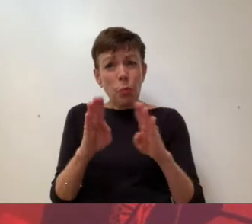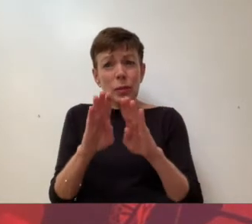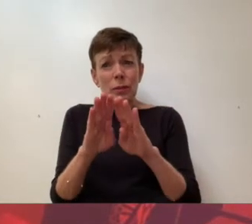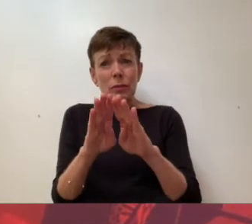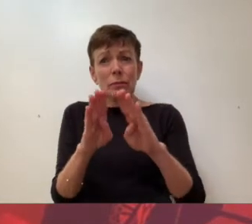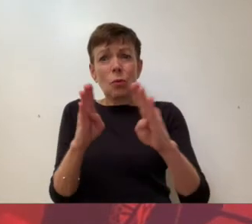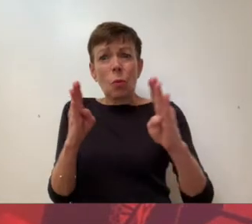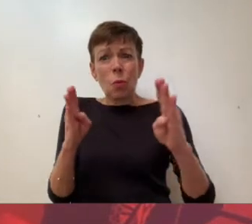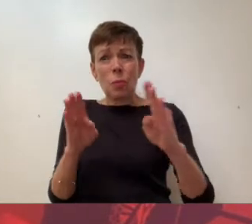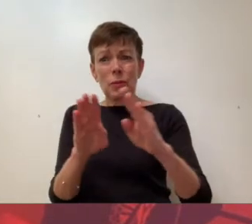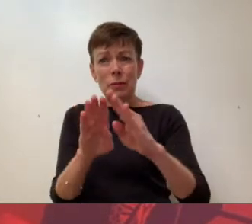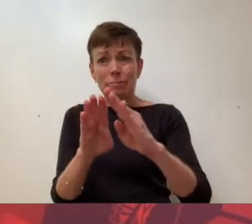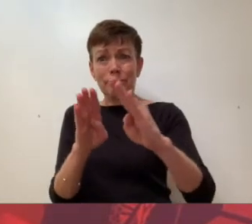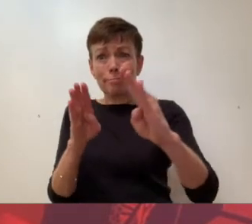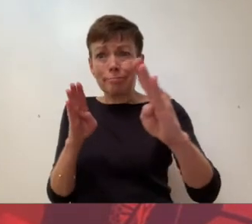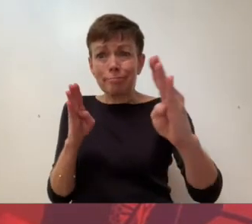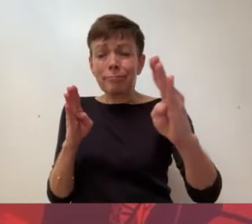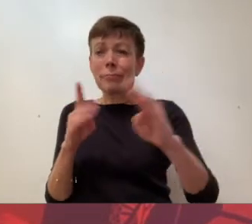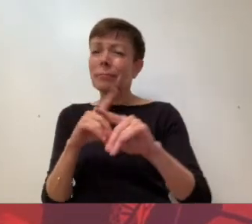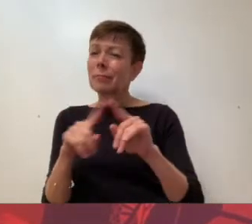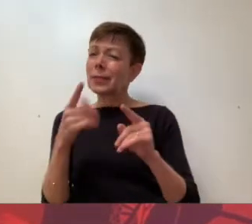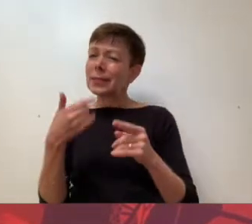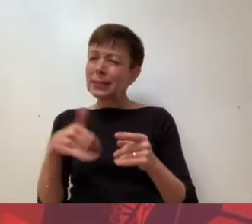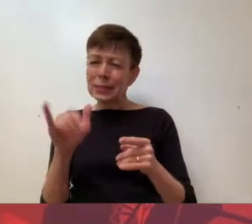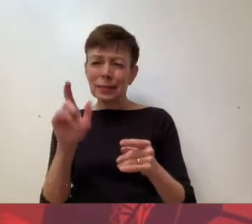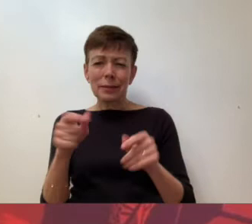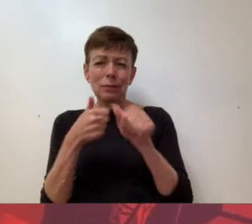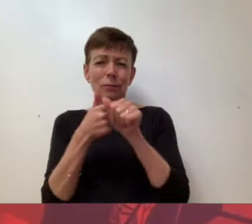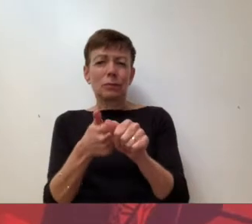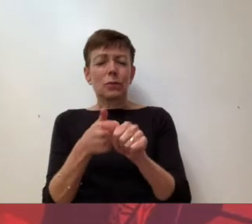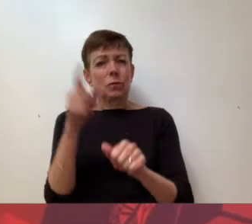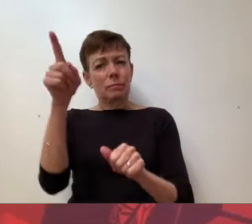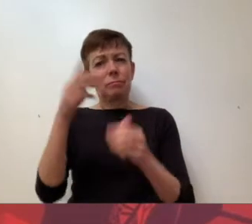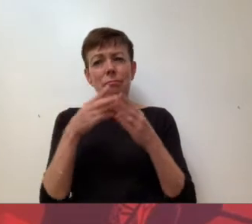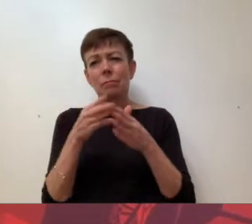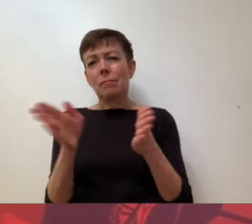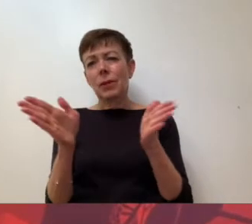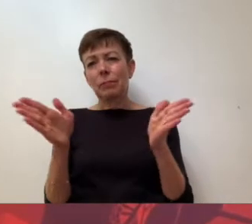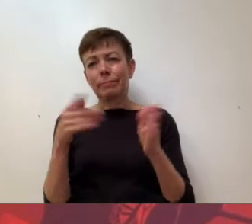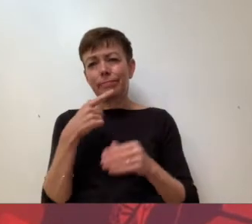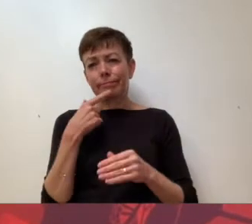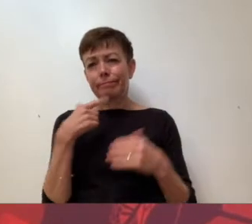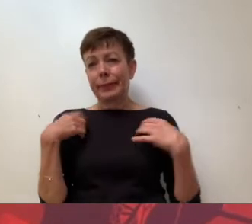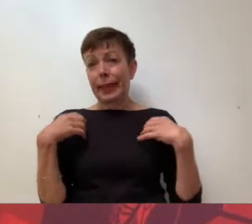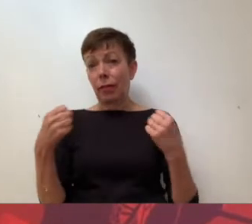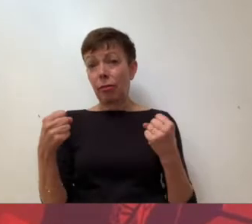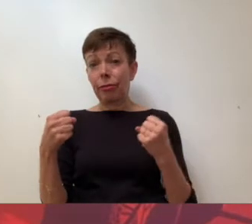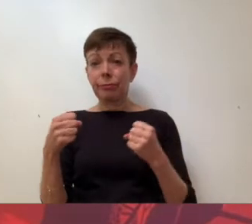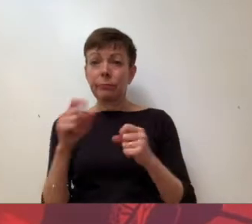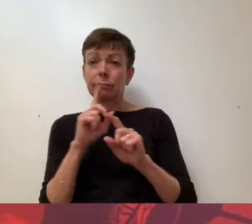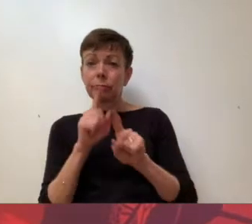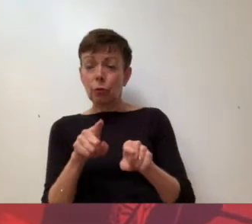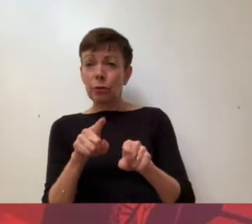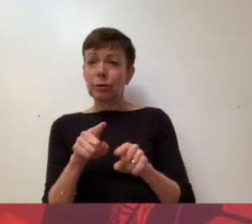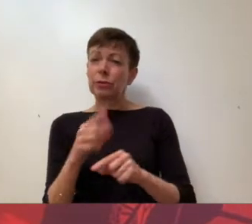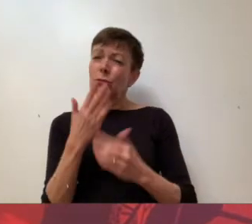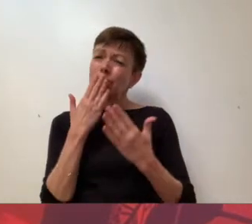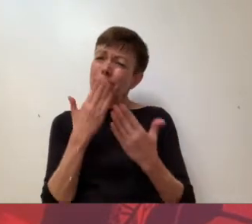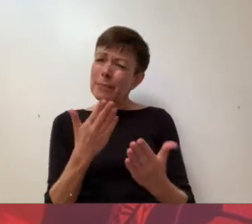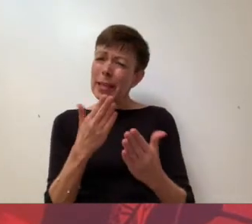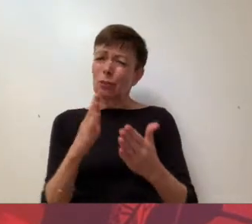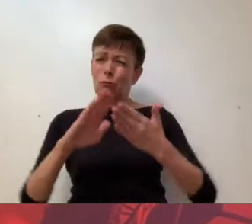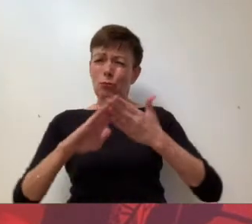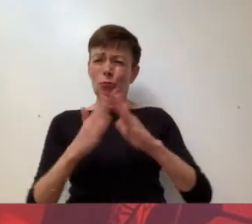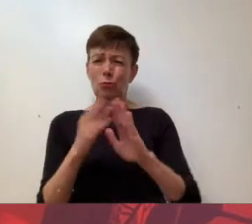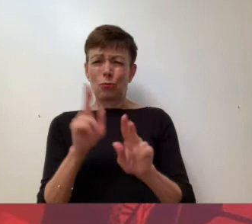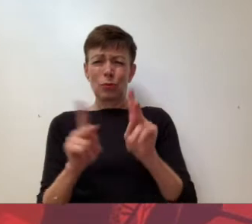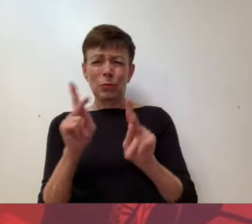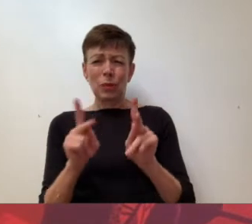to open amenities in a phased way, but we still need to comply with public health orders.